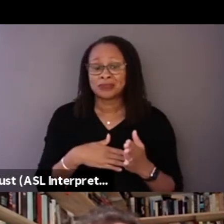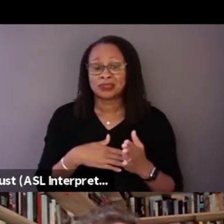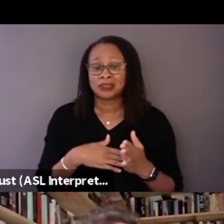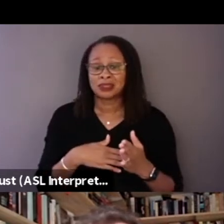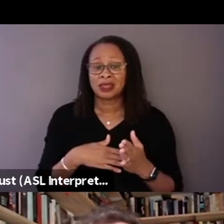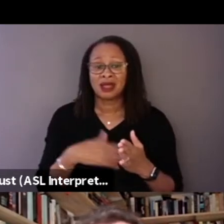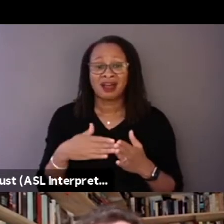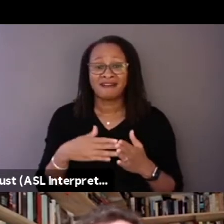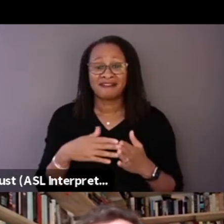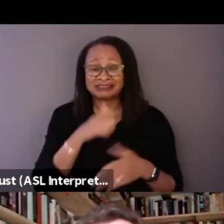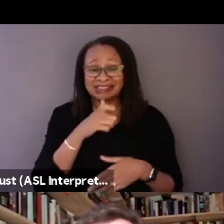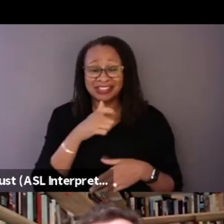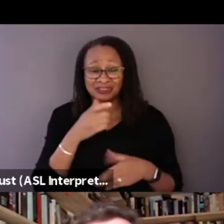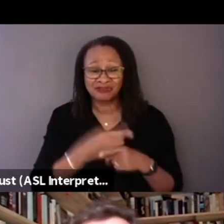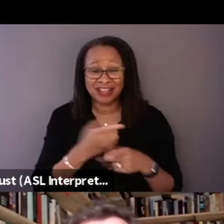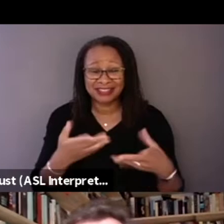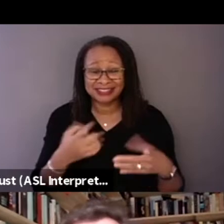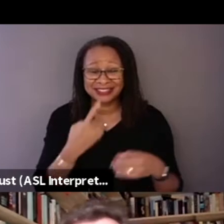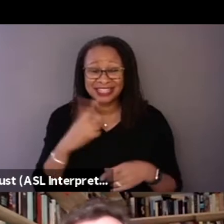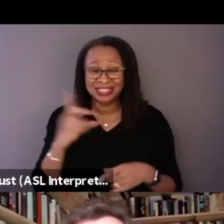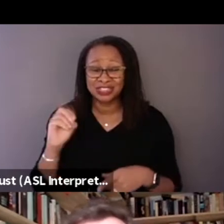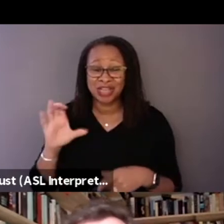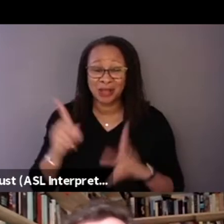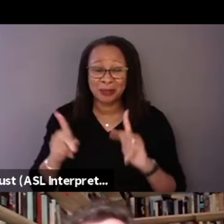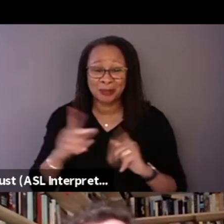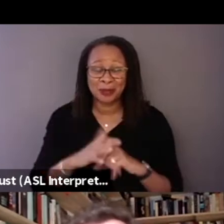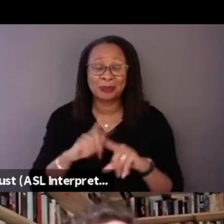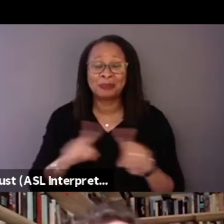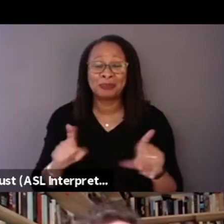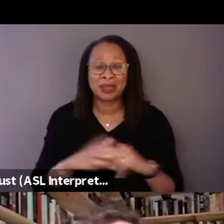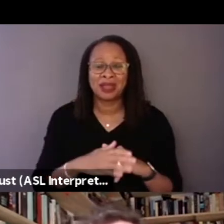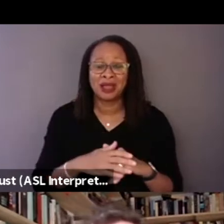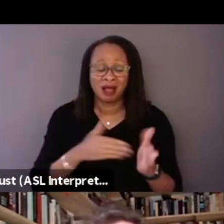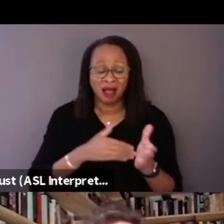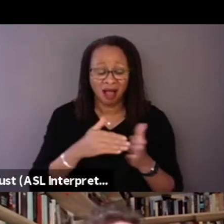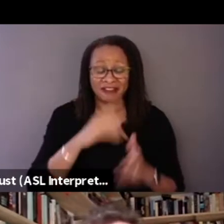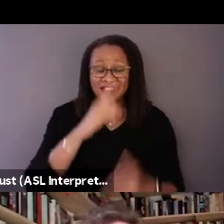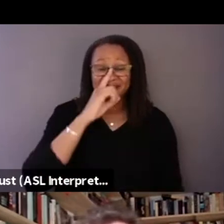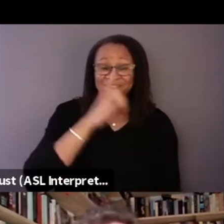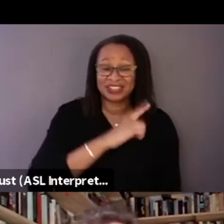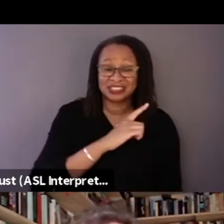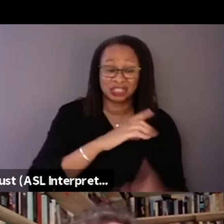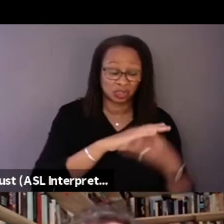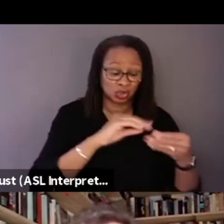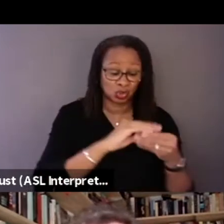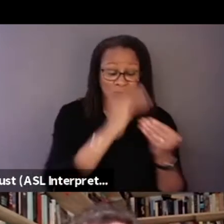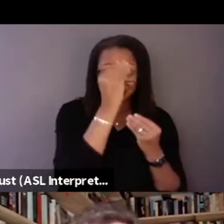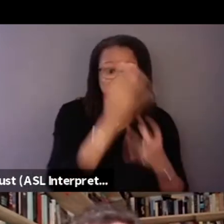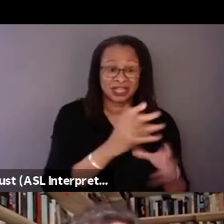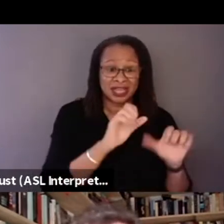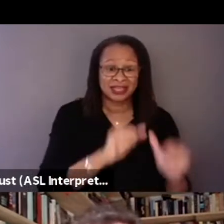to be on documentary panel, but often fiction storytelling can get us to the truth